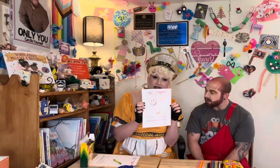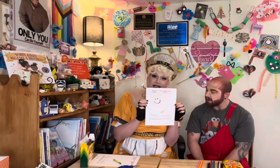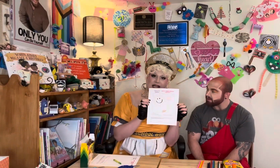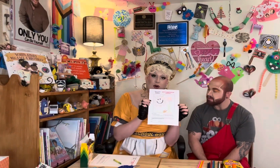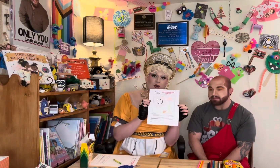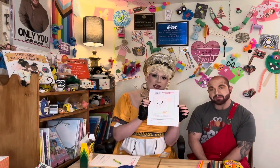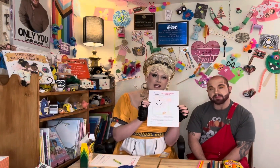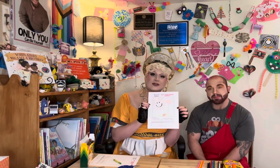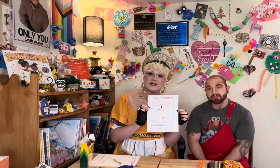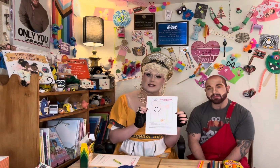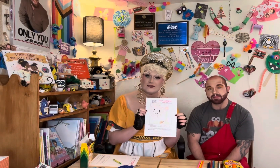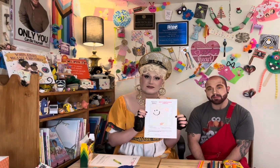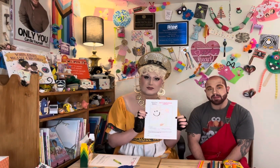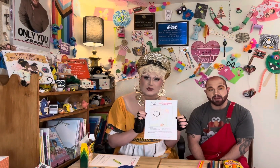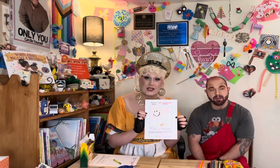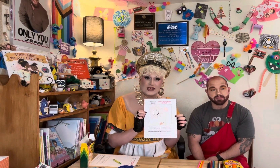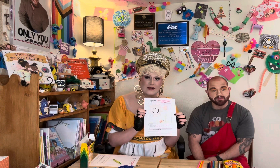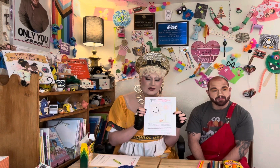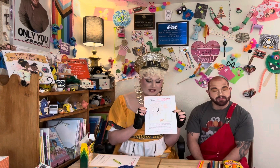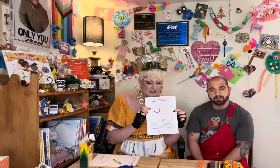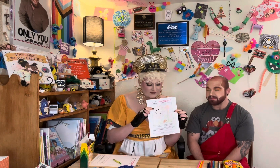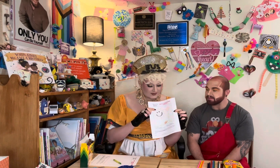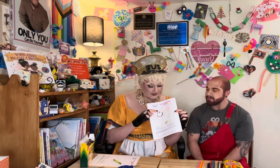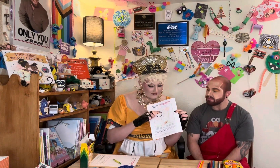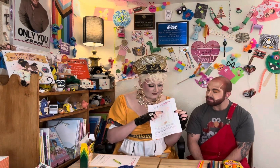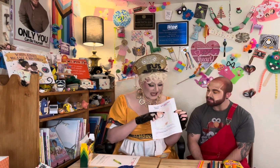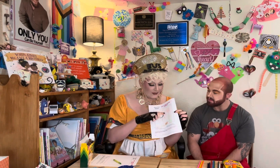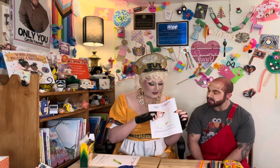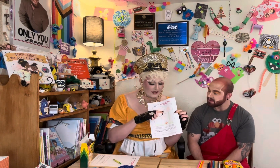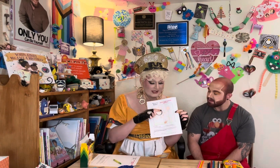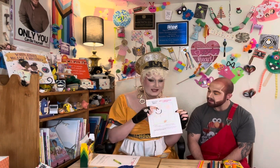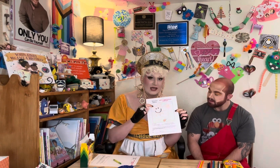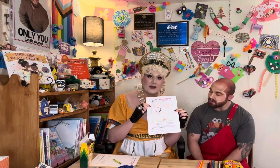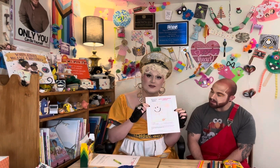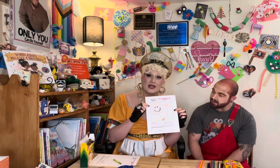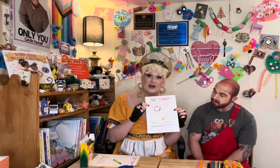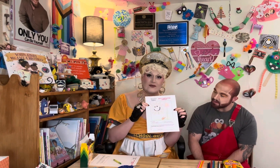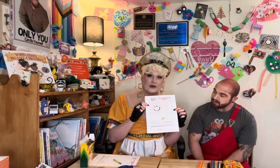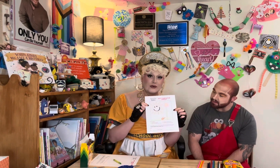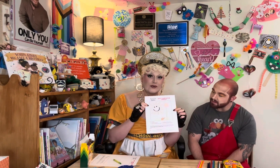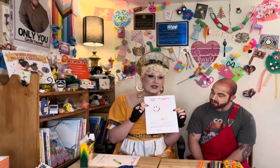this is like a whole ecosystem working together. 'Cause the flower is getting food from the